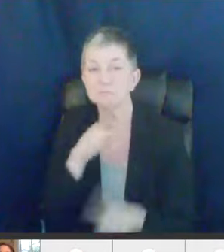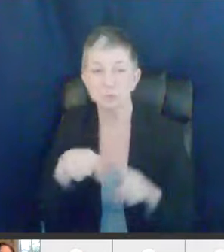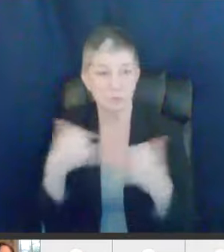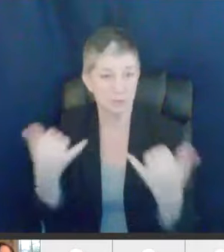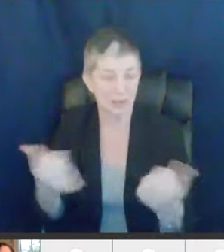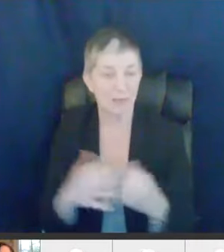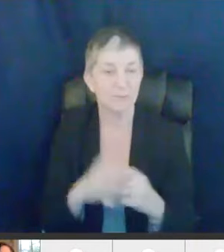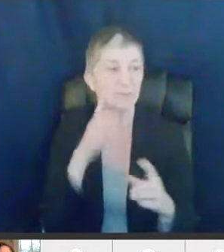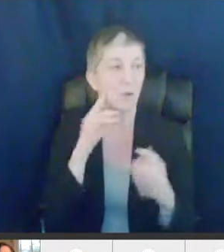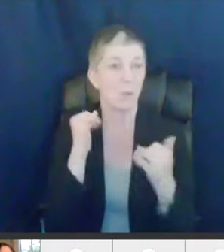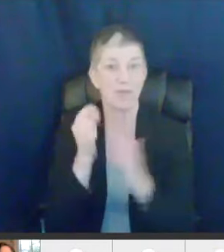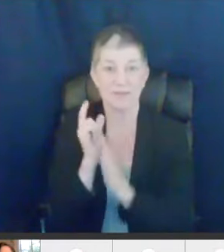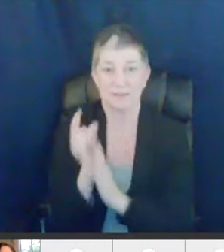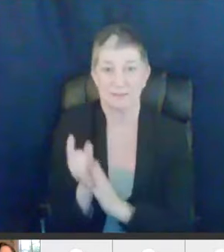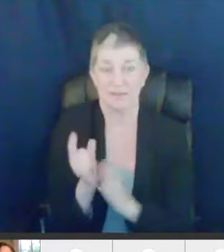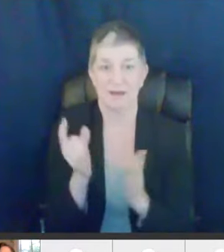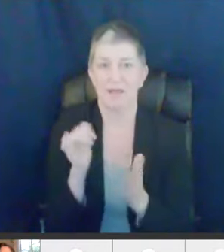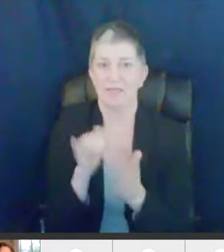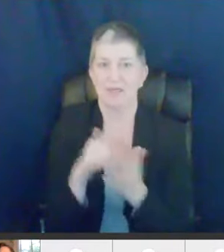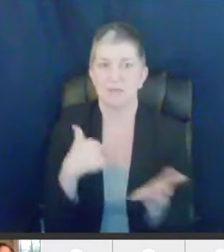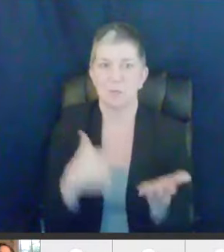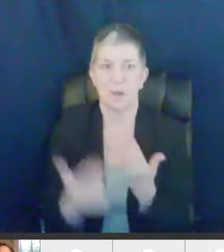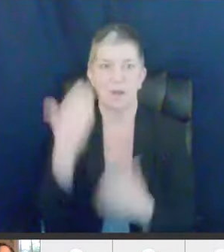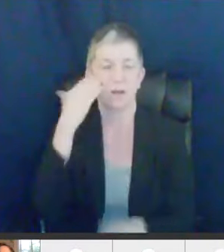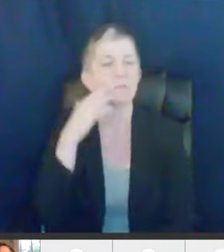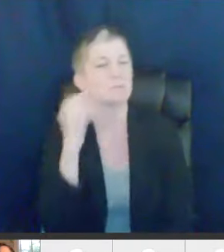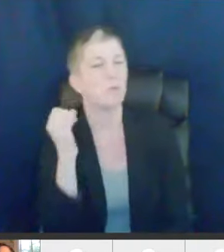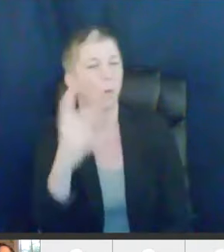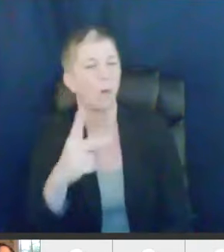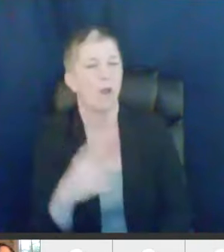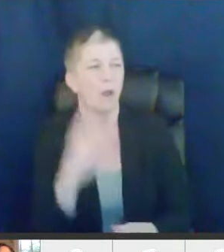right this minute that's all I have okay I just know that that's a very big